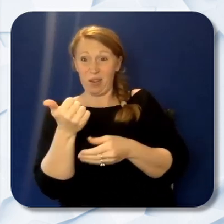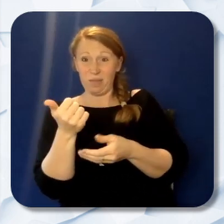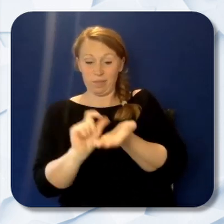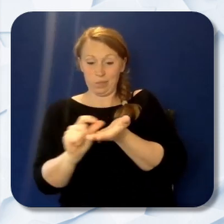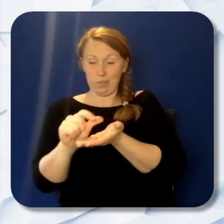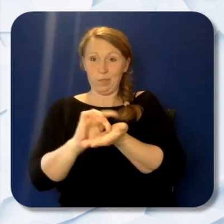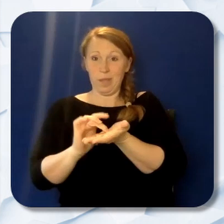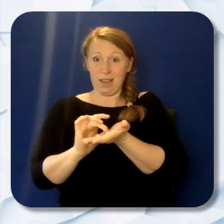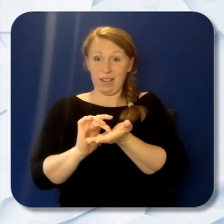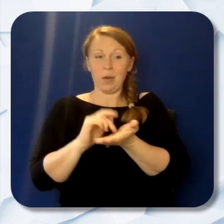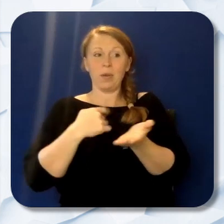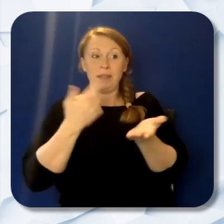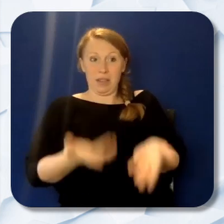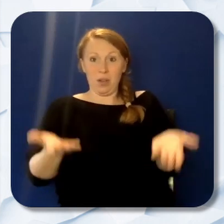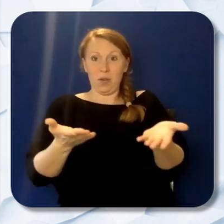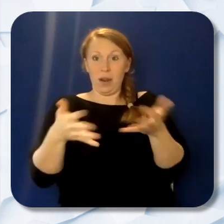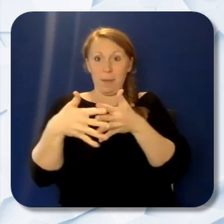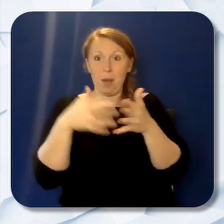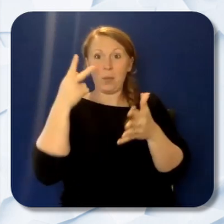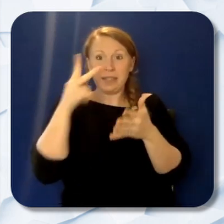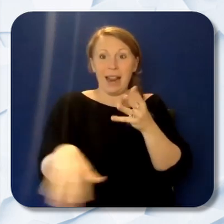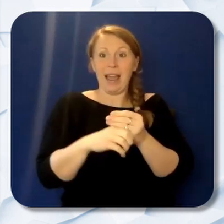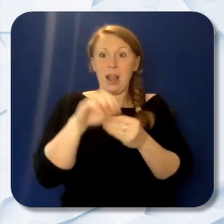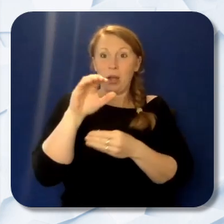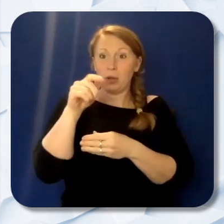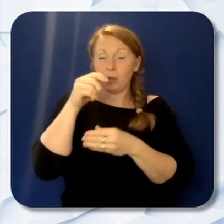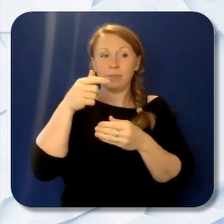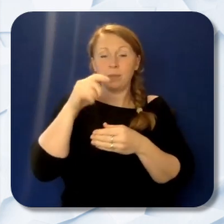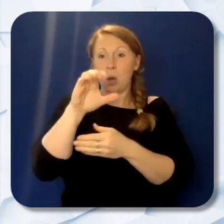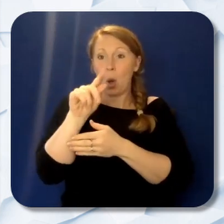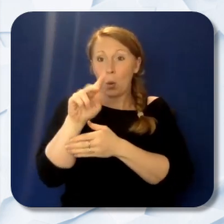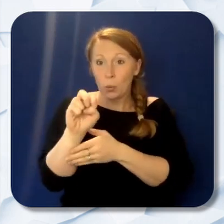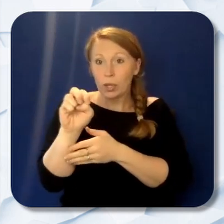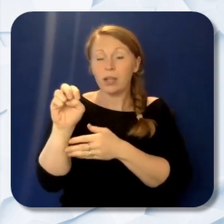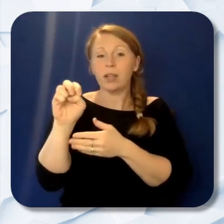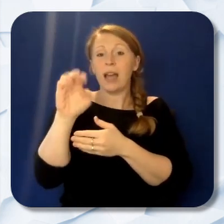see it cut into cocaine, methamphetamine heroin. We see it basically cut into everything often.